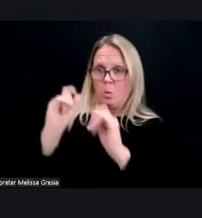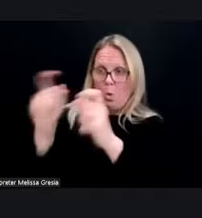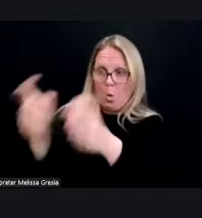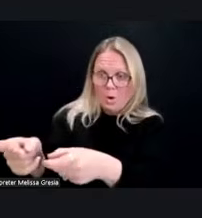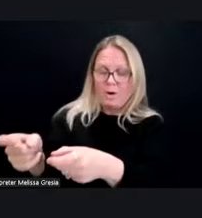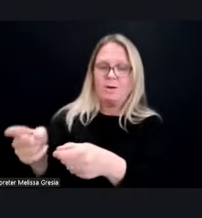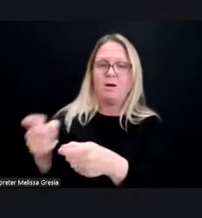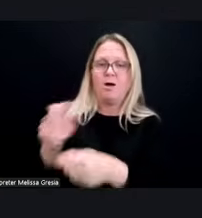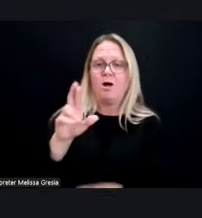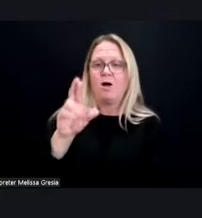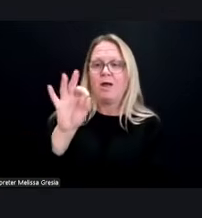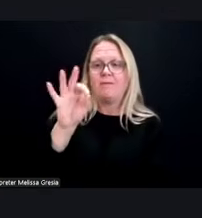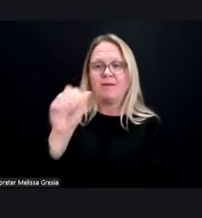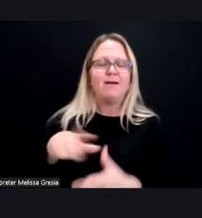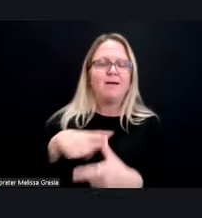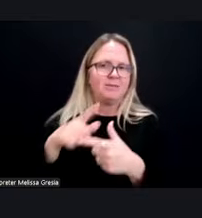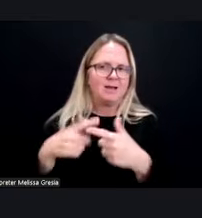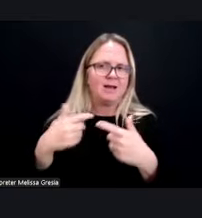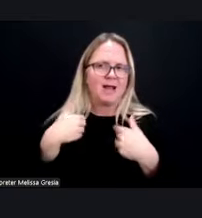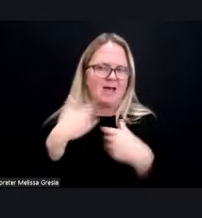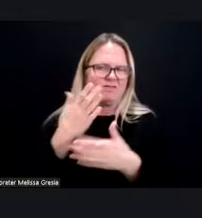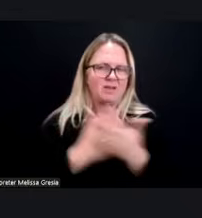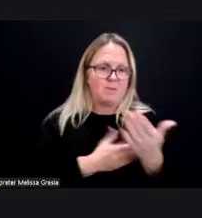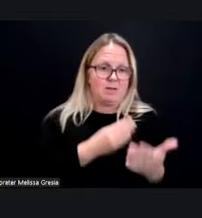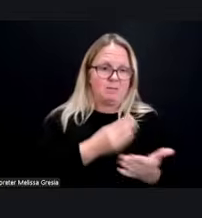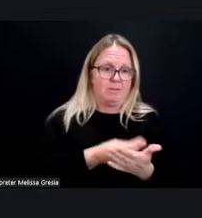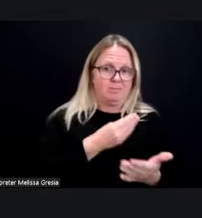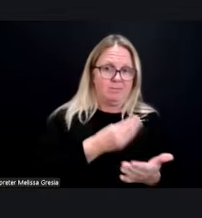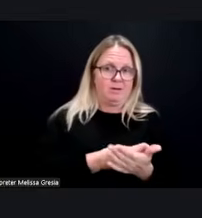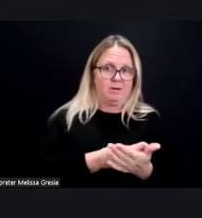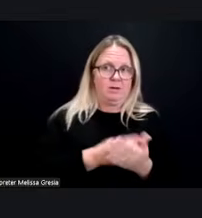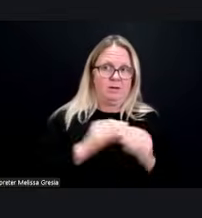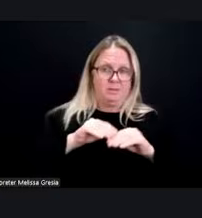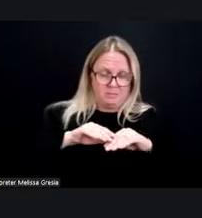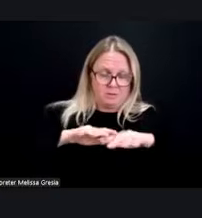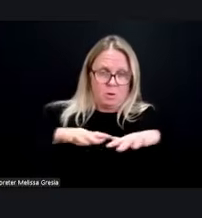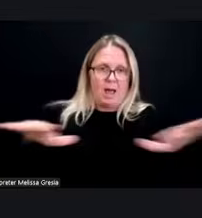u begin to have some of the dollars that are part of this effort reach the communities that